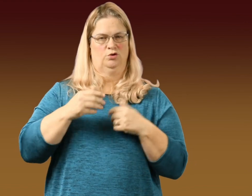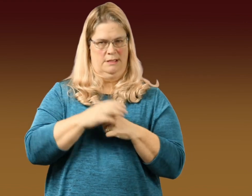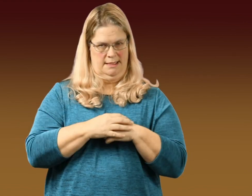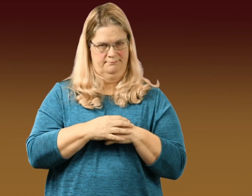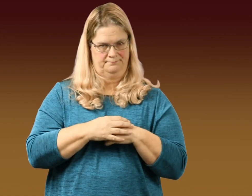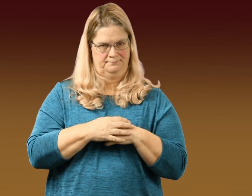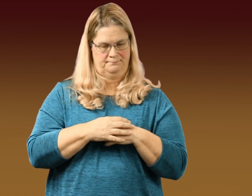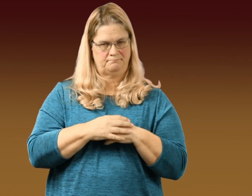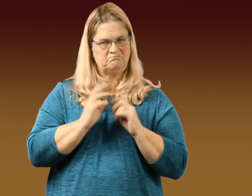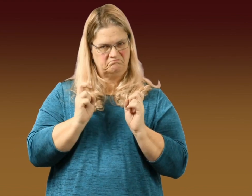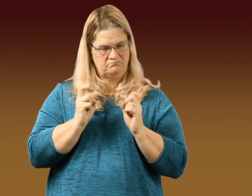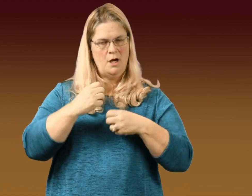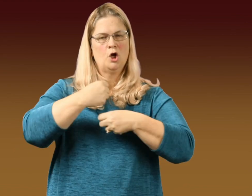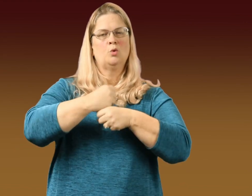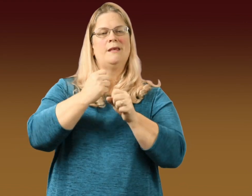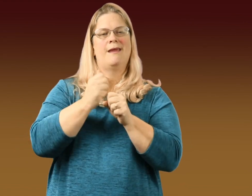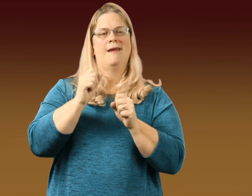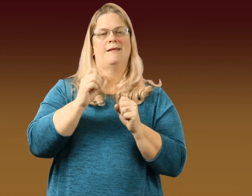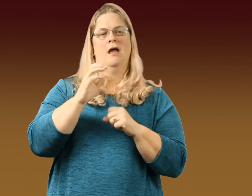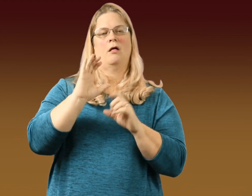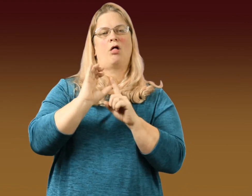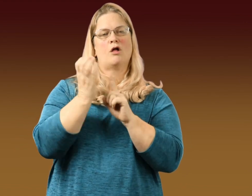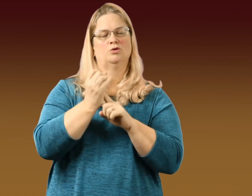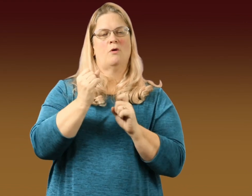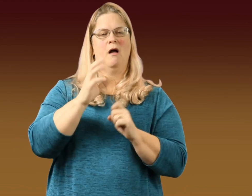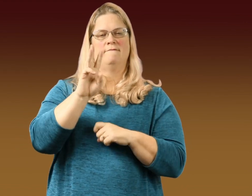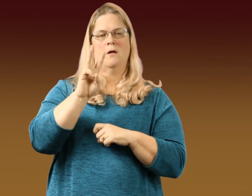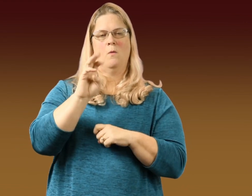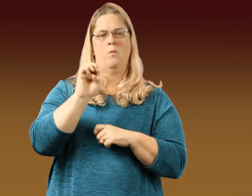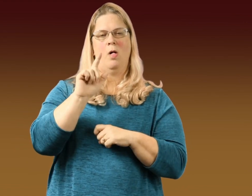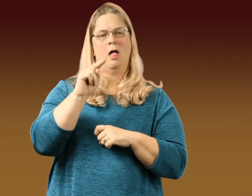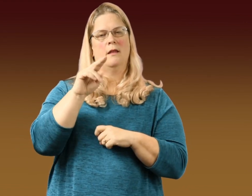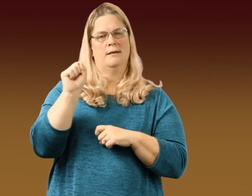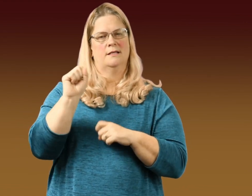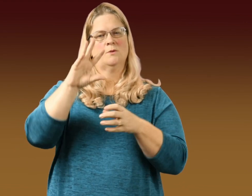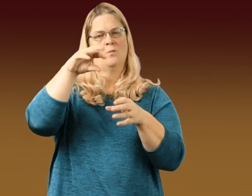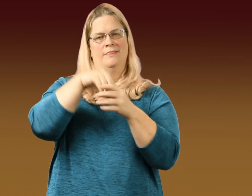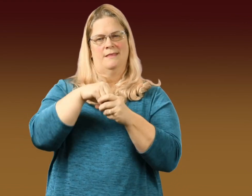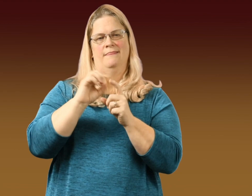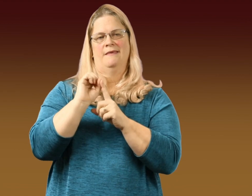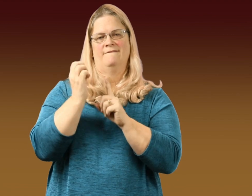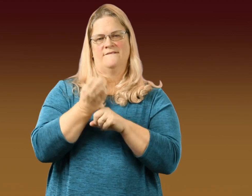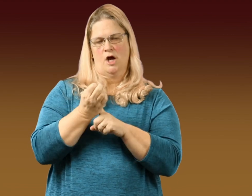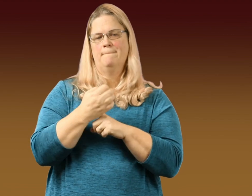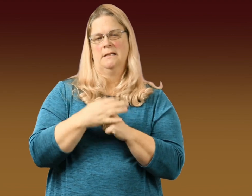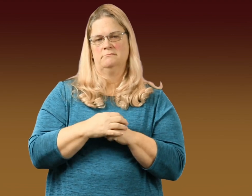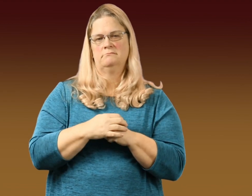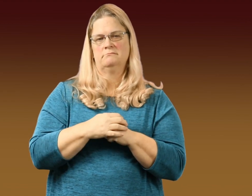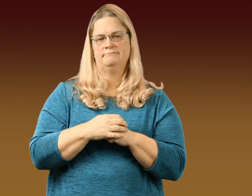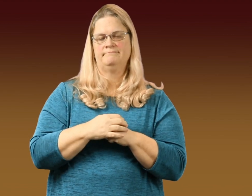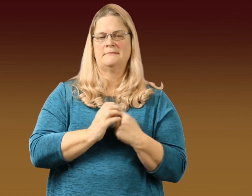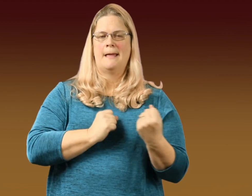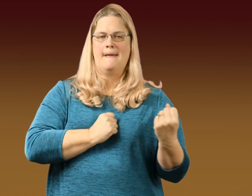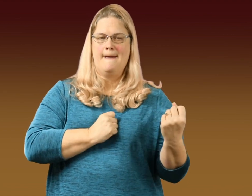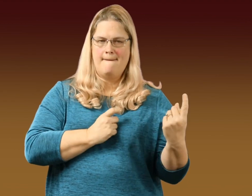emotionally safe, and socially safe. That creates a culture of wellness within the environment --